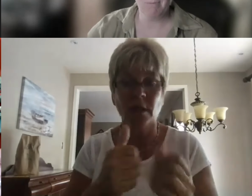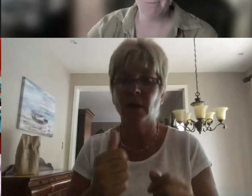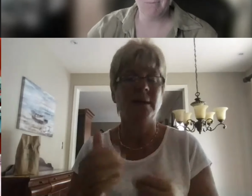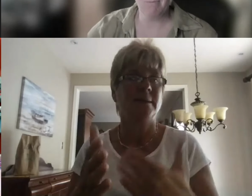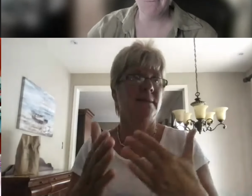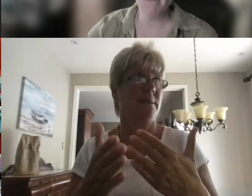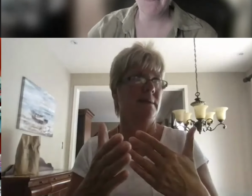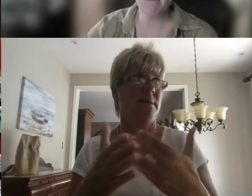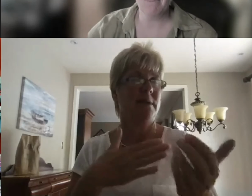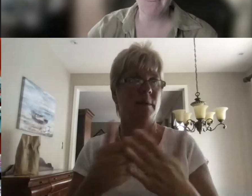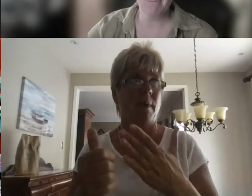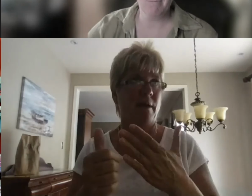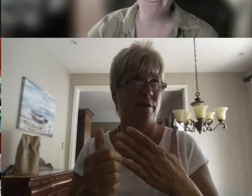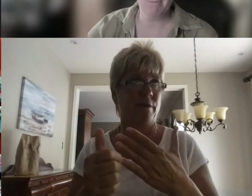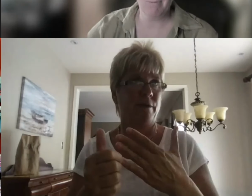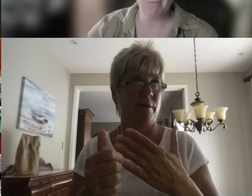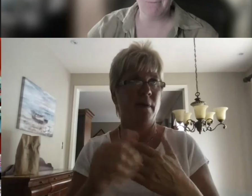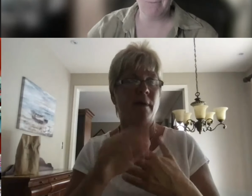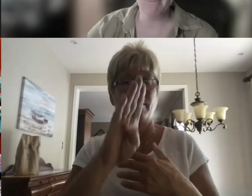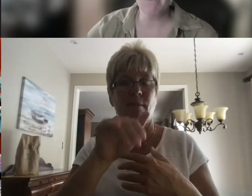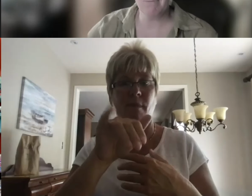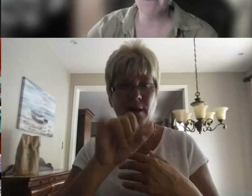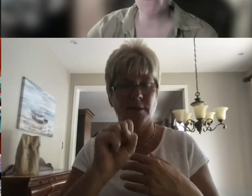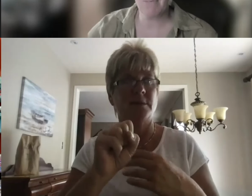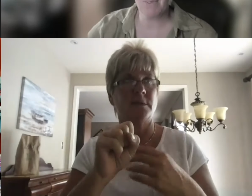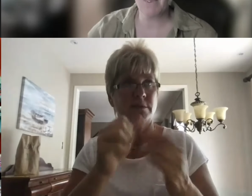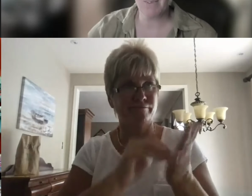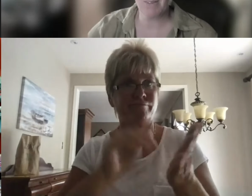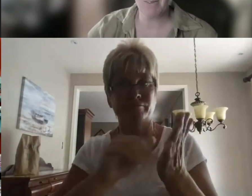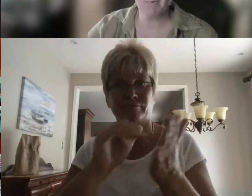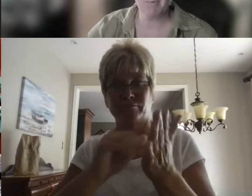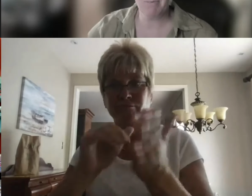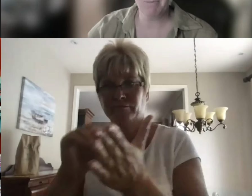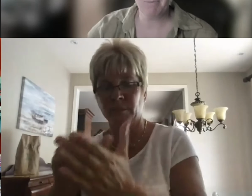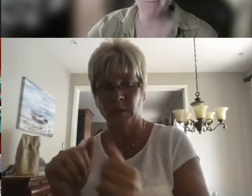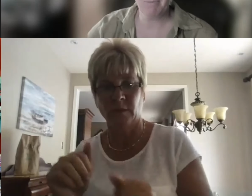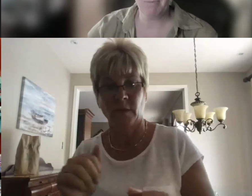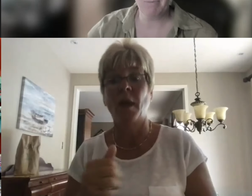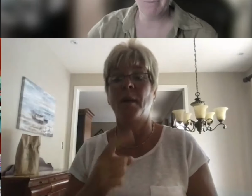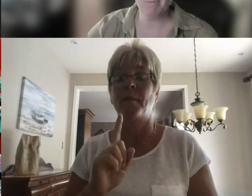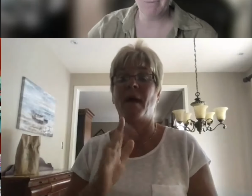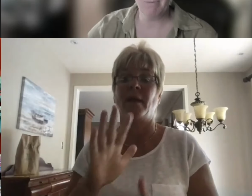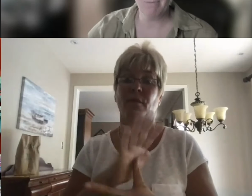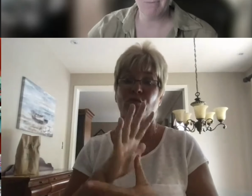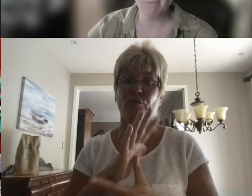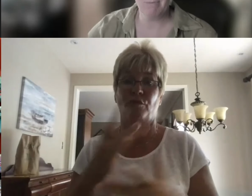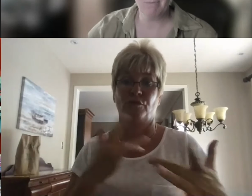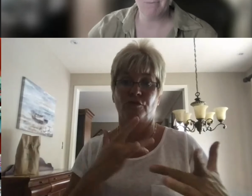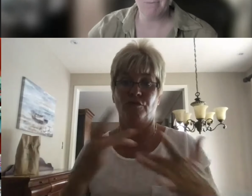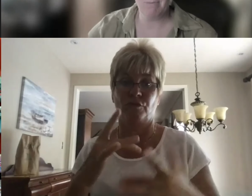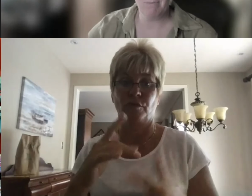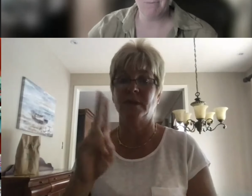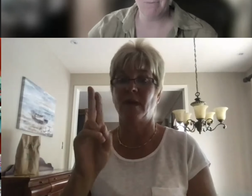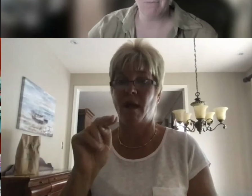that bias is getting perpetuated. I think I'm most worried about employment because, from what I've been reading and seeing,